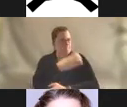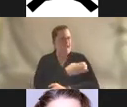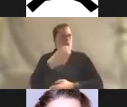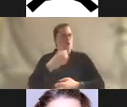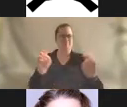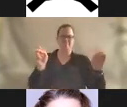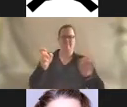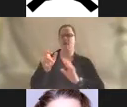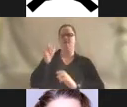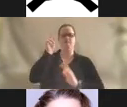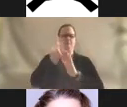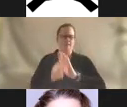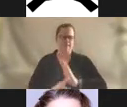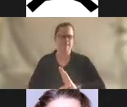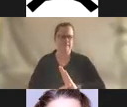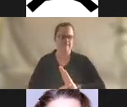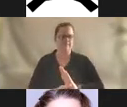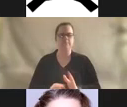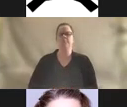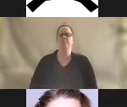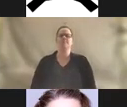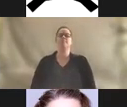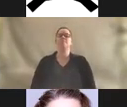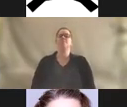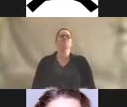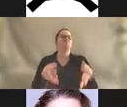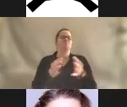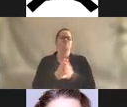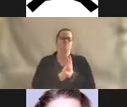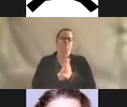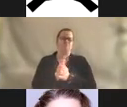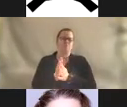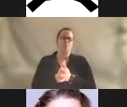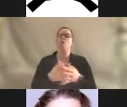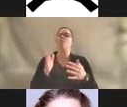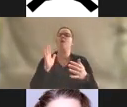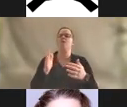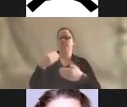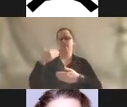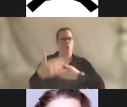So, in very simple terms, we're going to just walk through this policy roadmap.